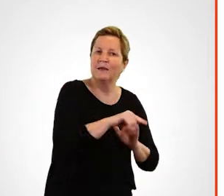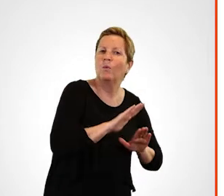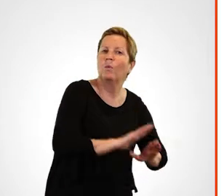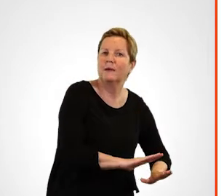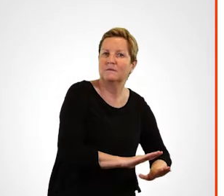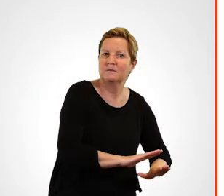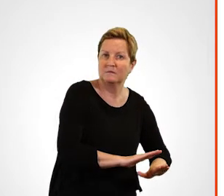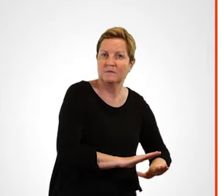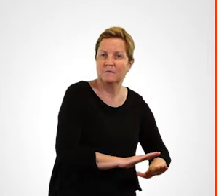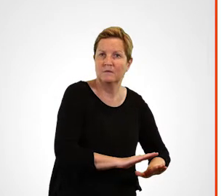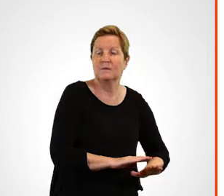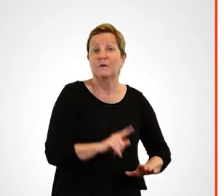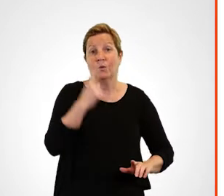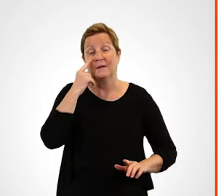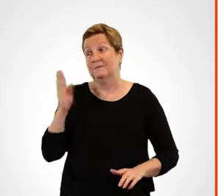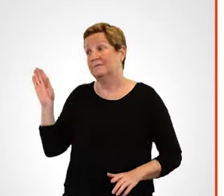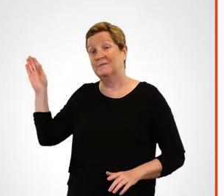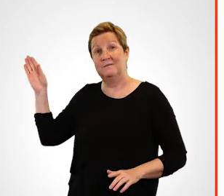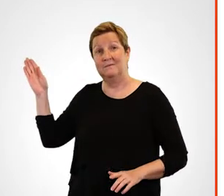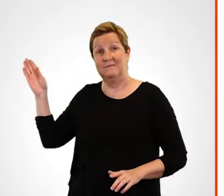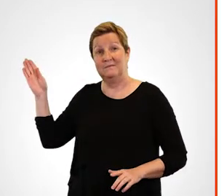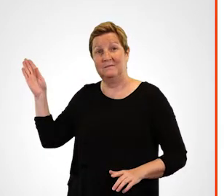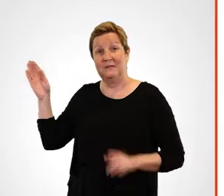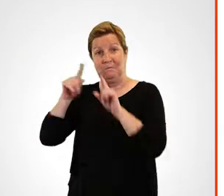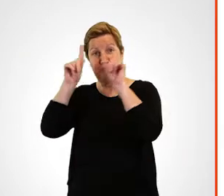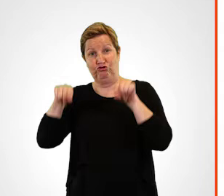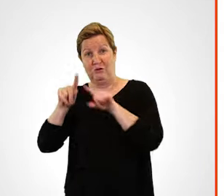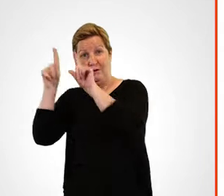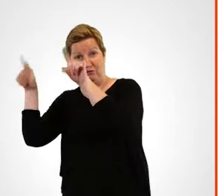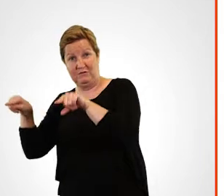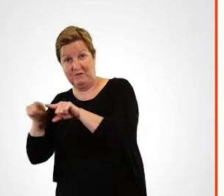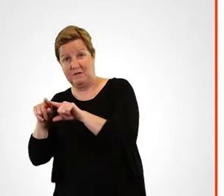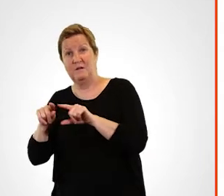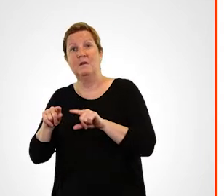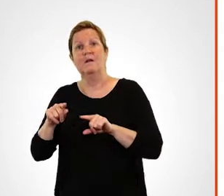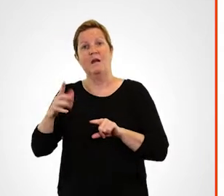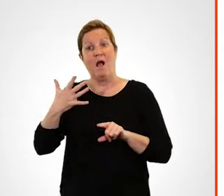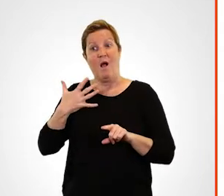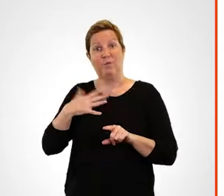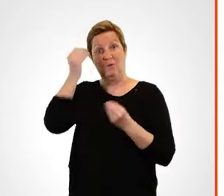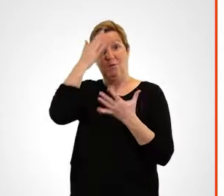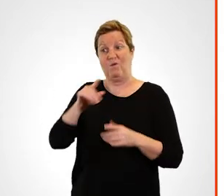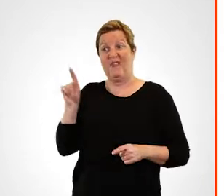If you see the picture, the two pictures that are on this page, I want to tell you that's a hearing child.